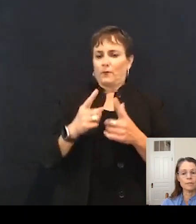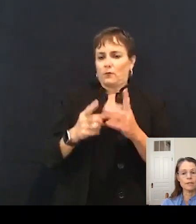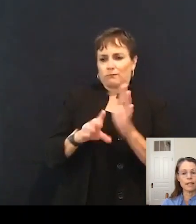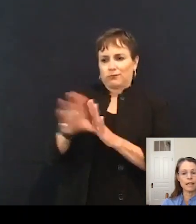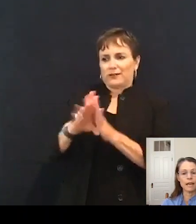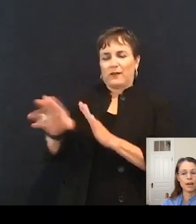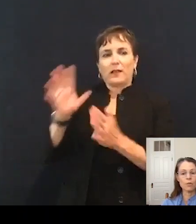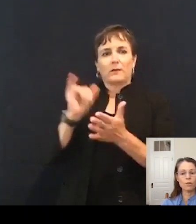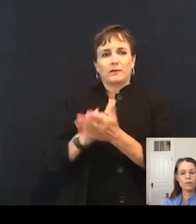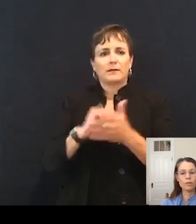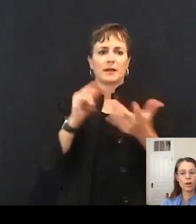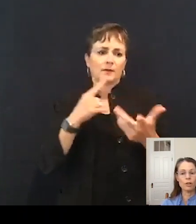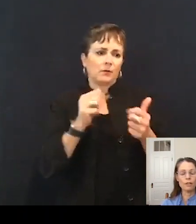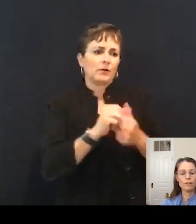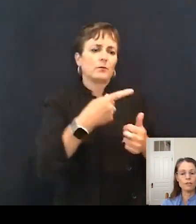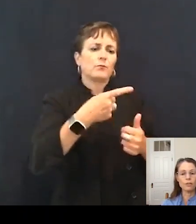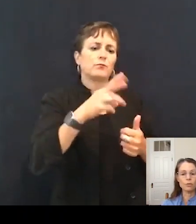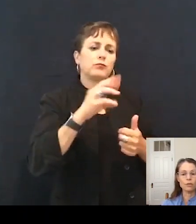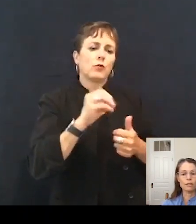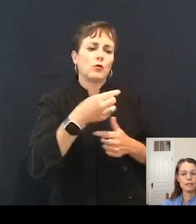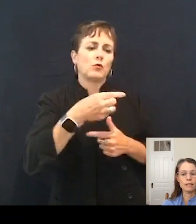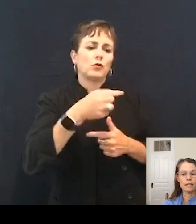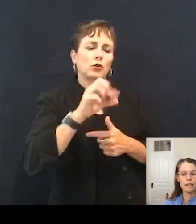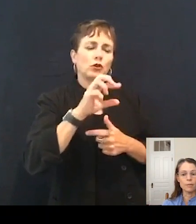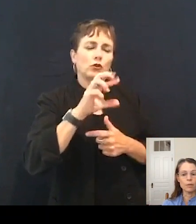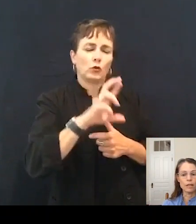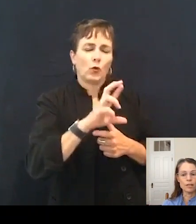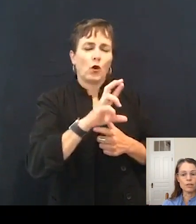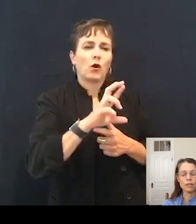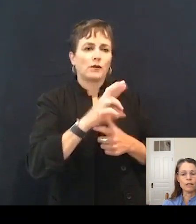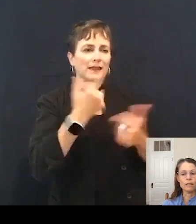except that ours targets the 216A mutation